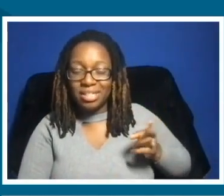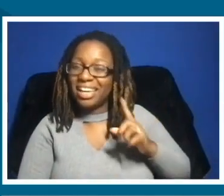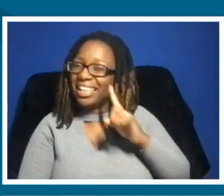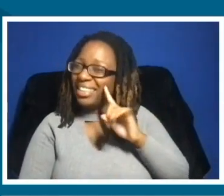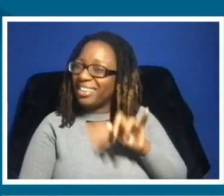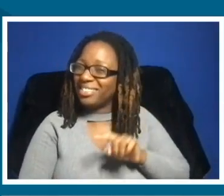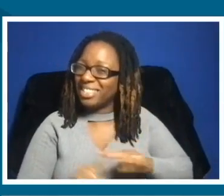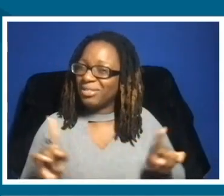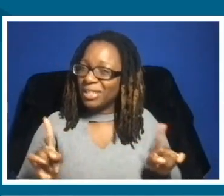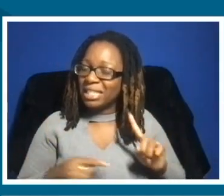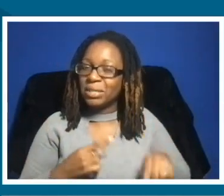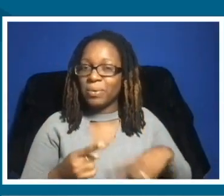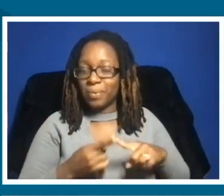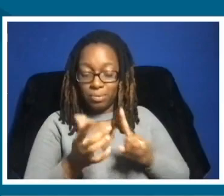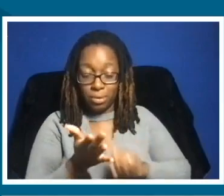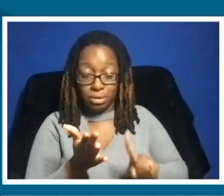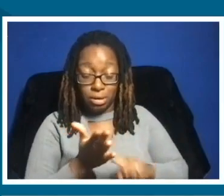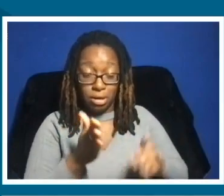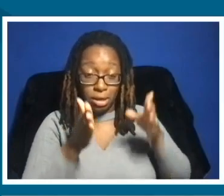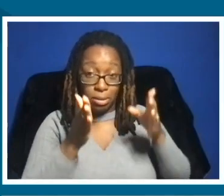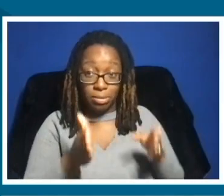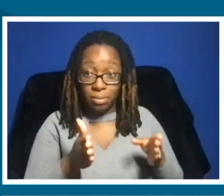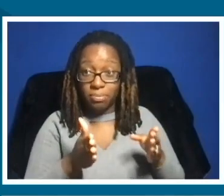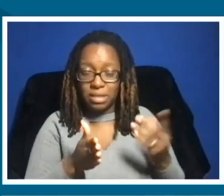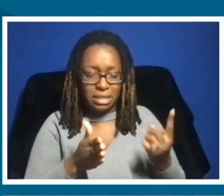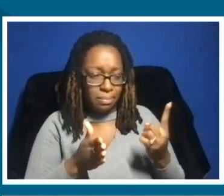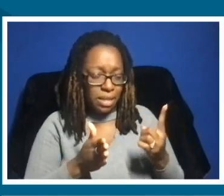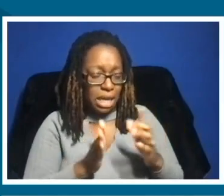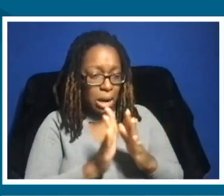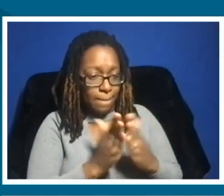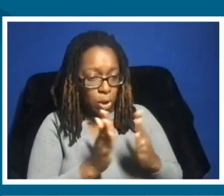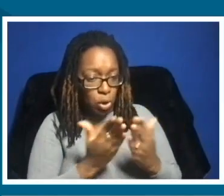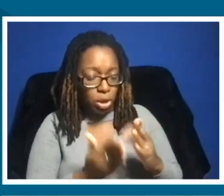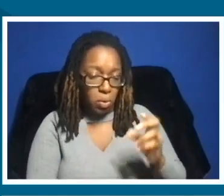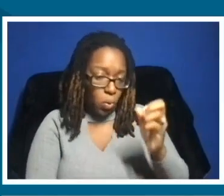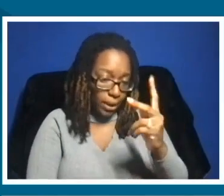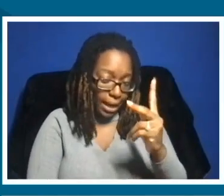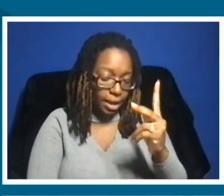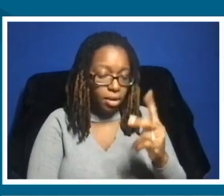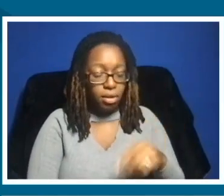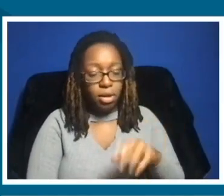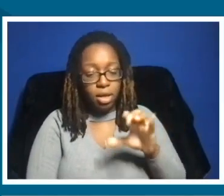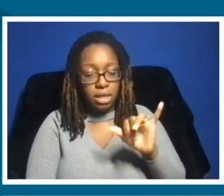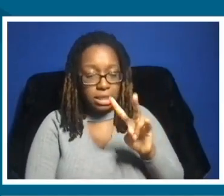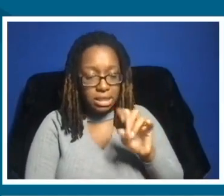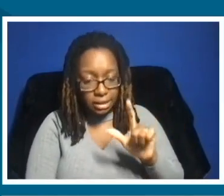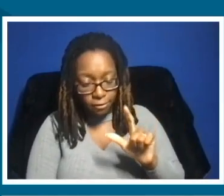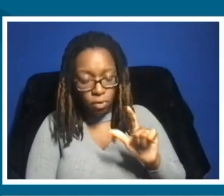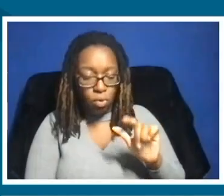studying something in a book you're like okay civil war this is what happened but